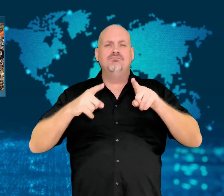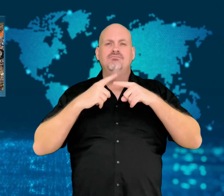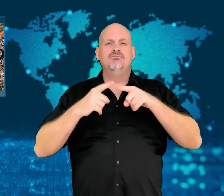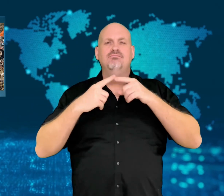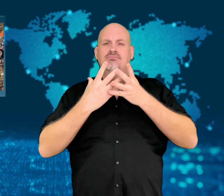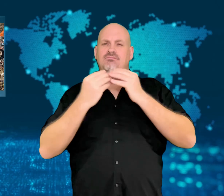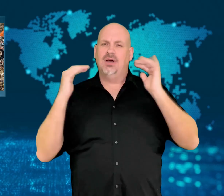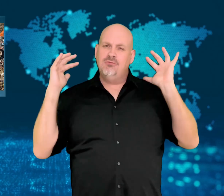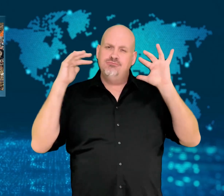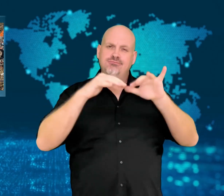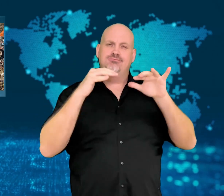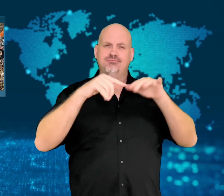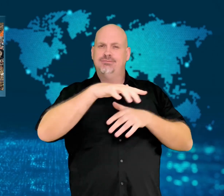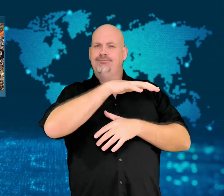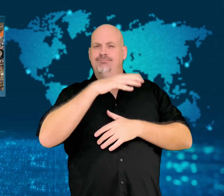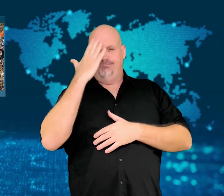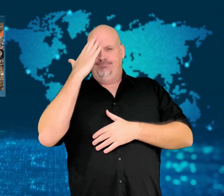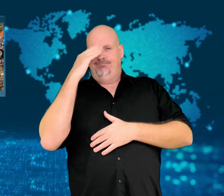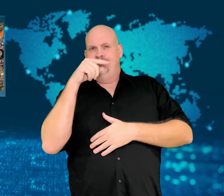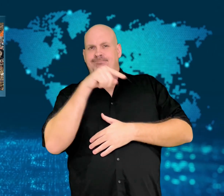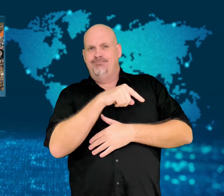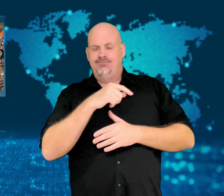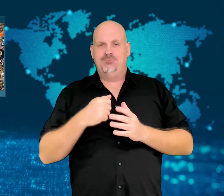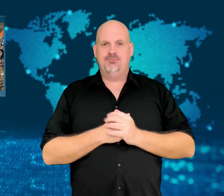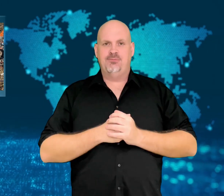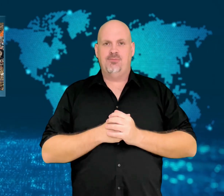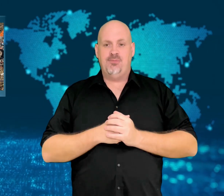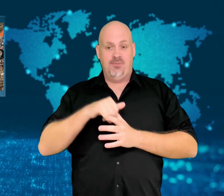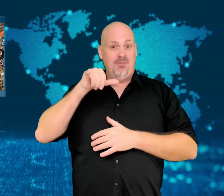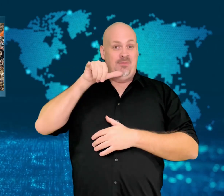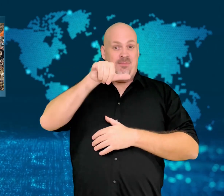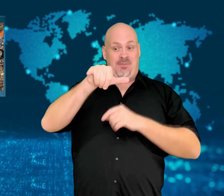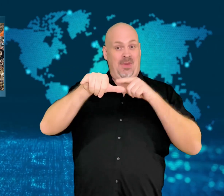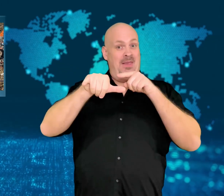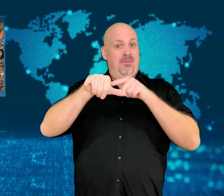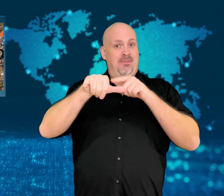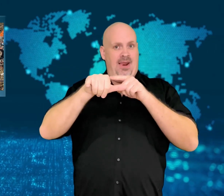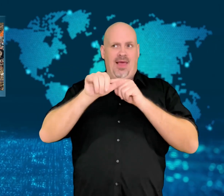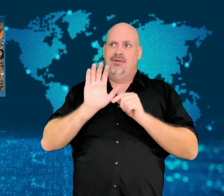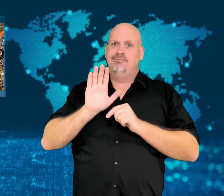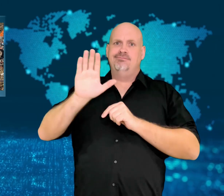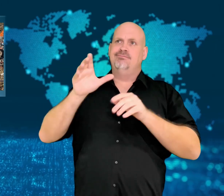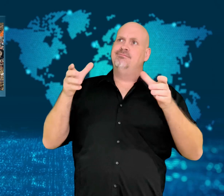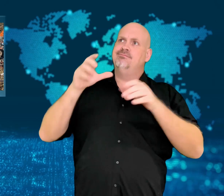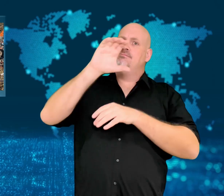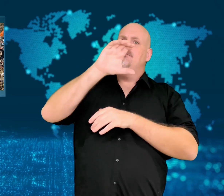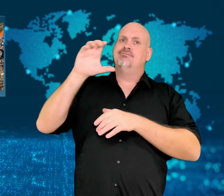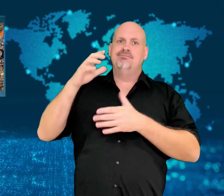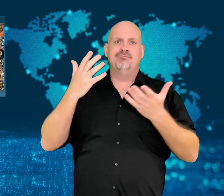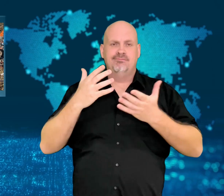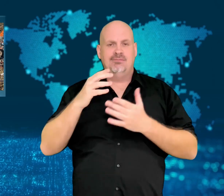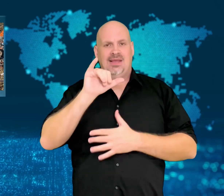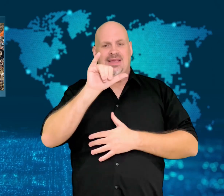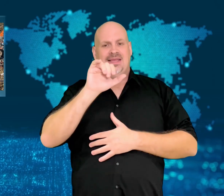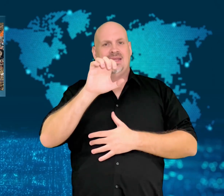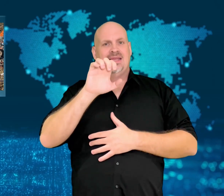The aircraft, operated by Nepal's Yeti Airlines, was scheduled for